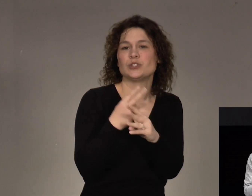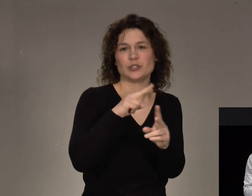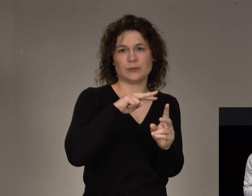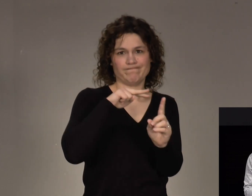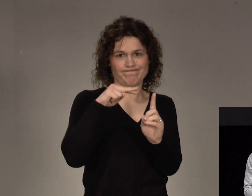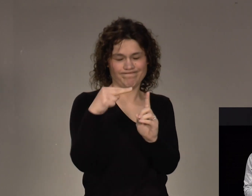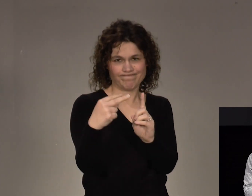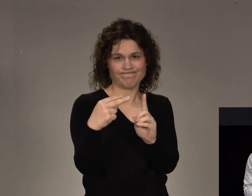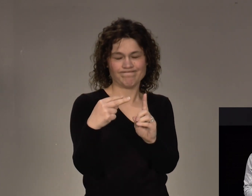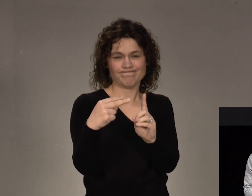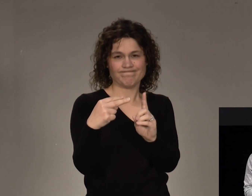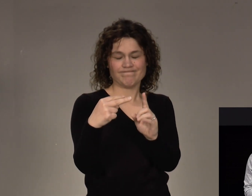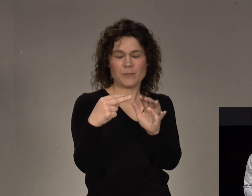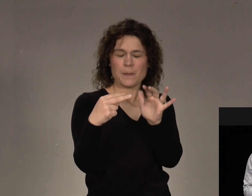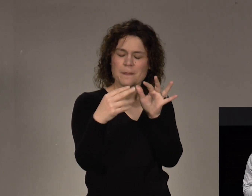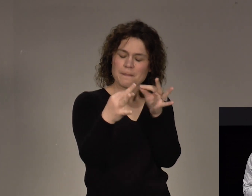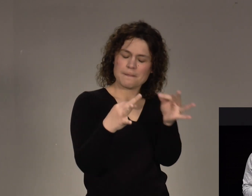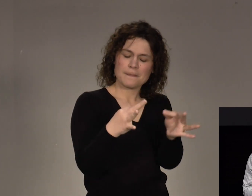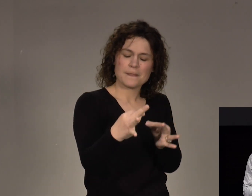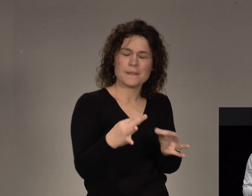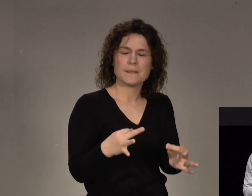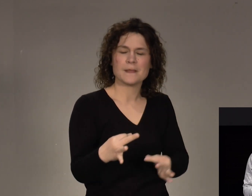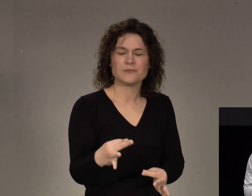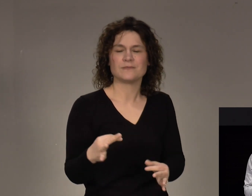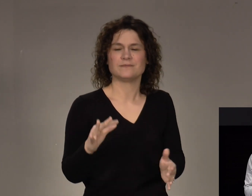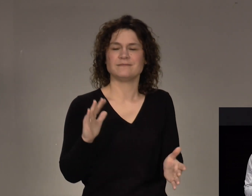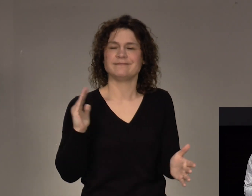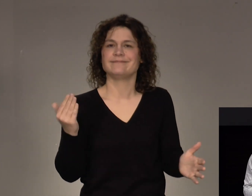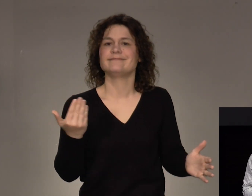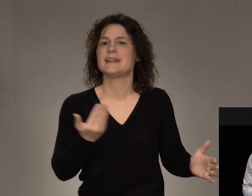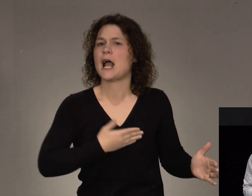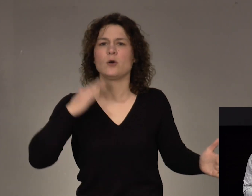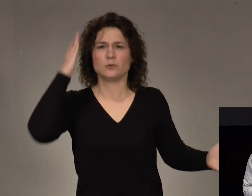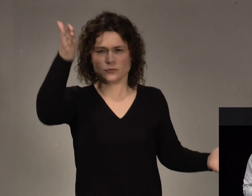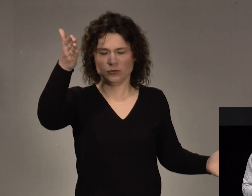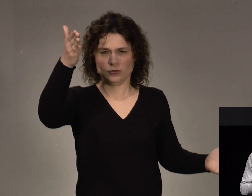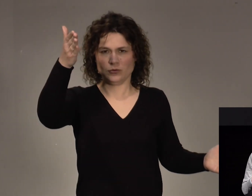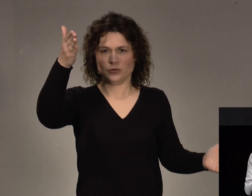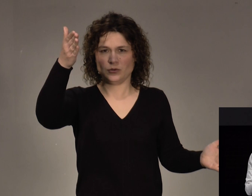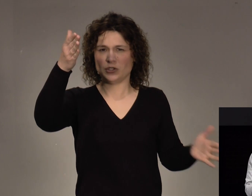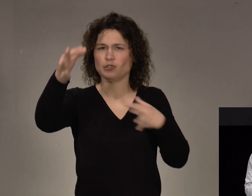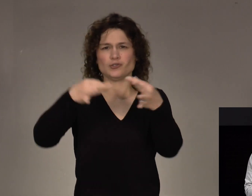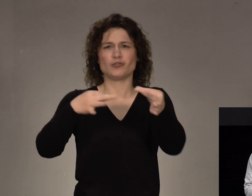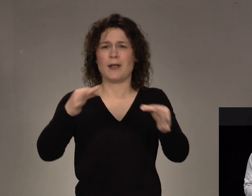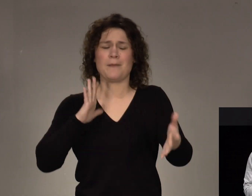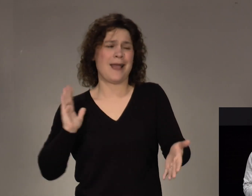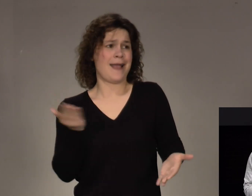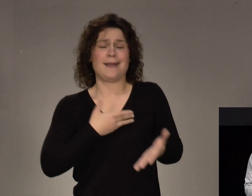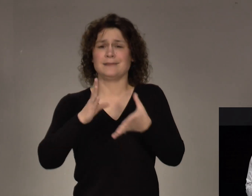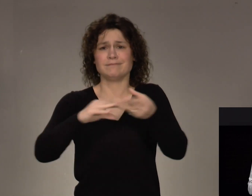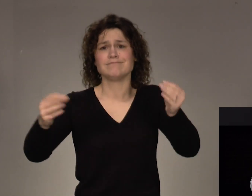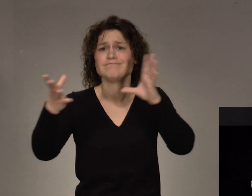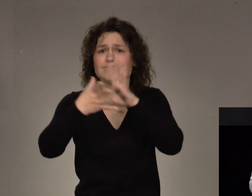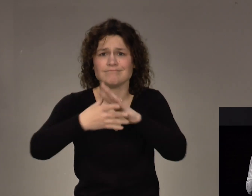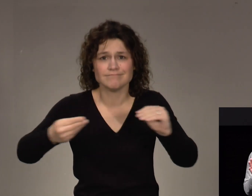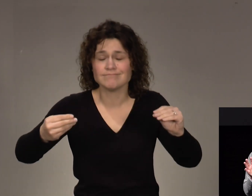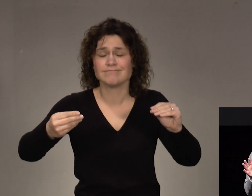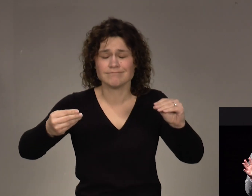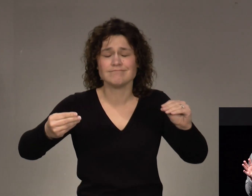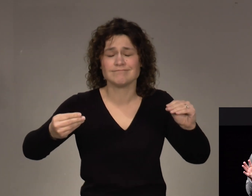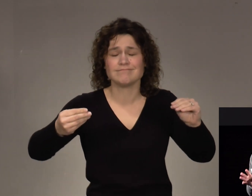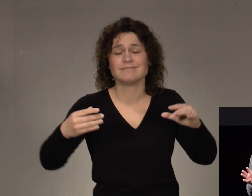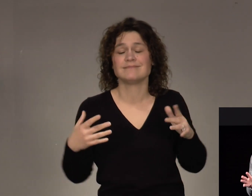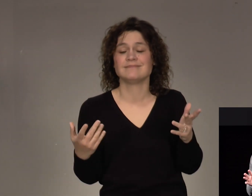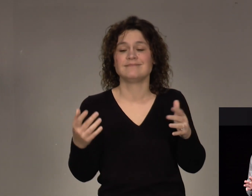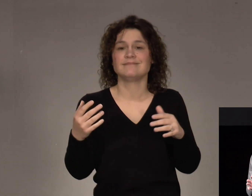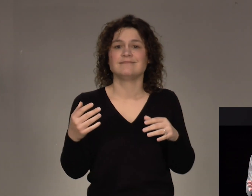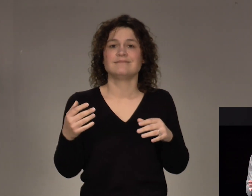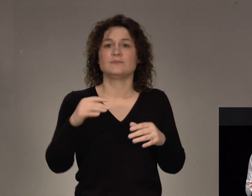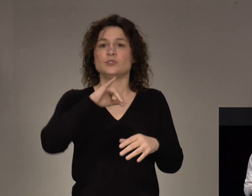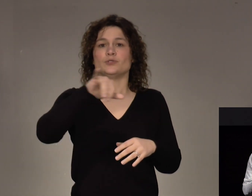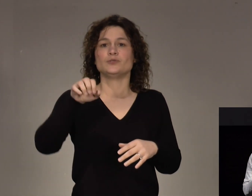world view that describes our destiny, our story. The Apostle John in